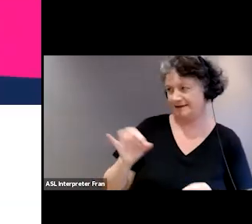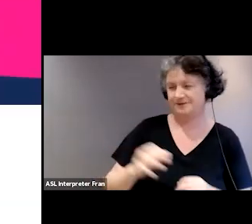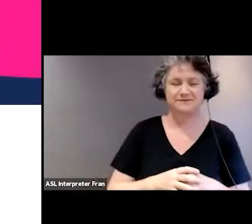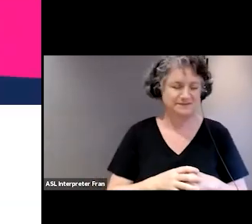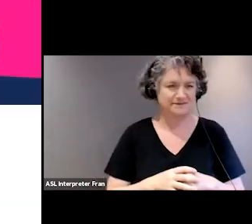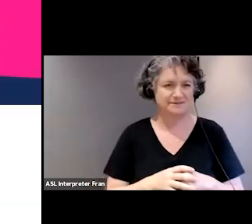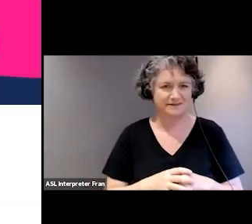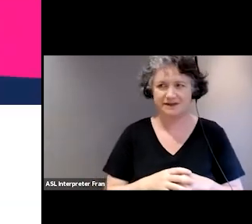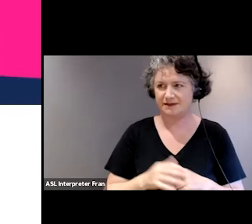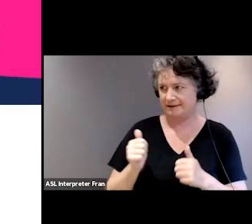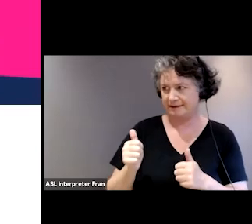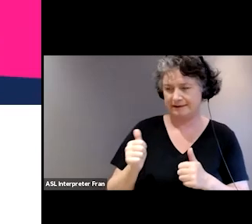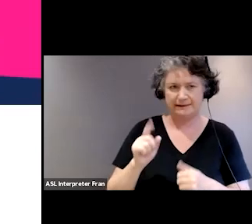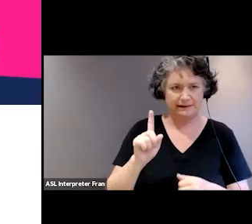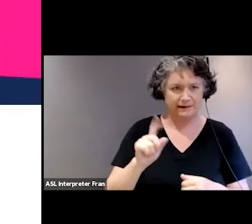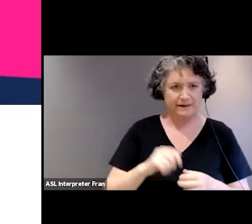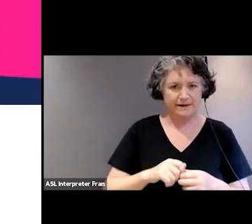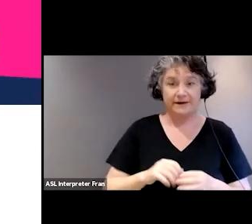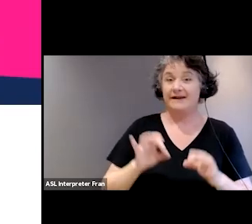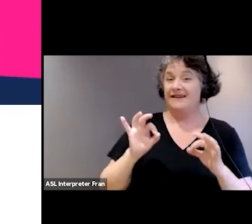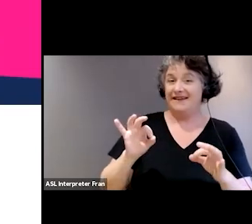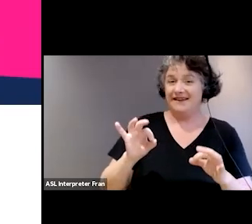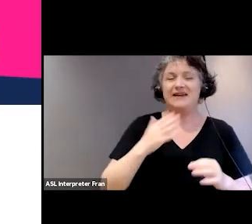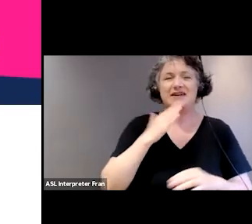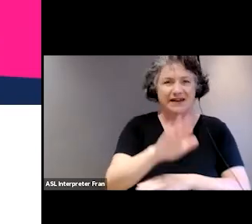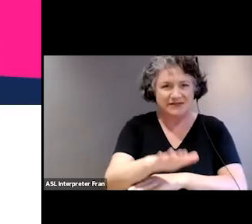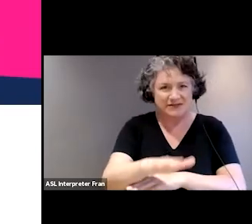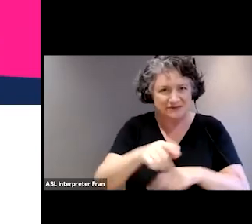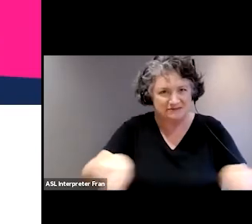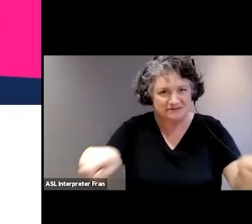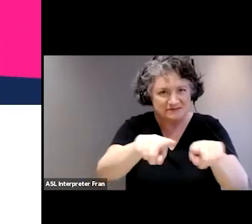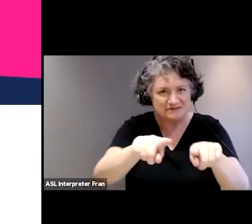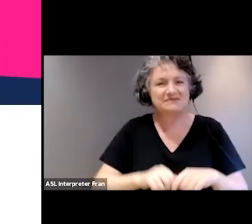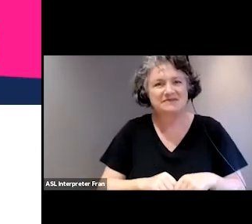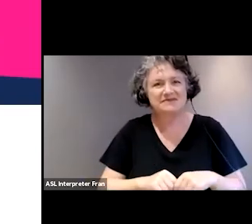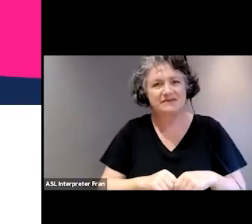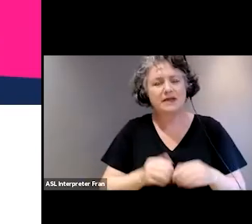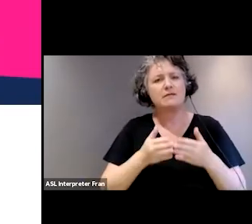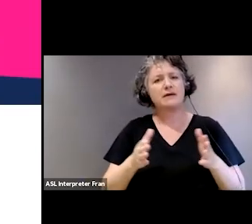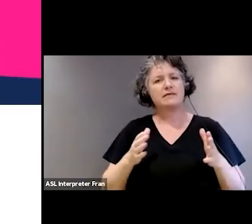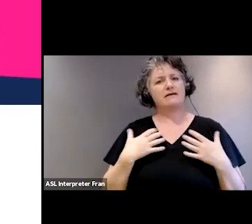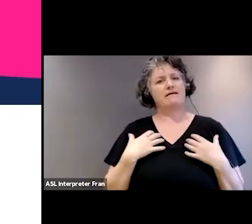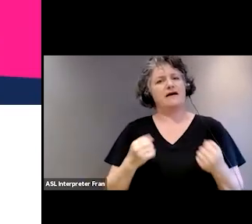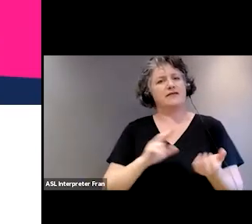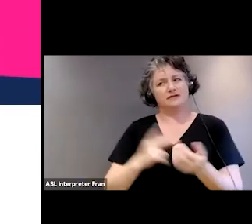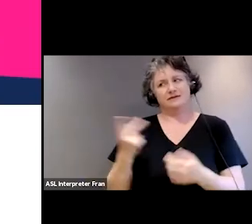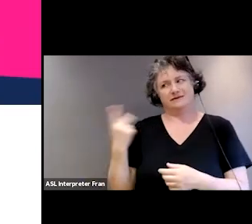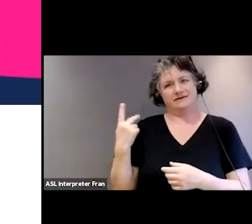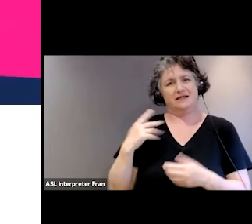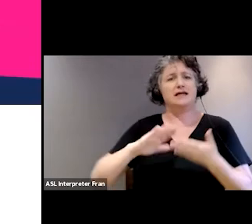more detail about vaccinations . Welcome Jen and Jess.